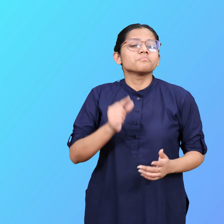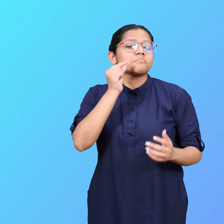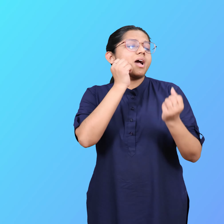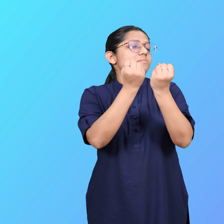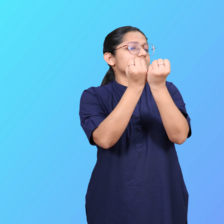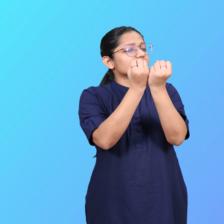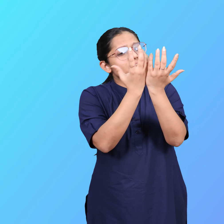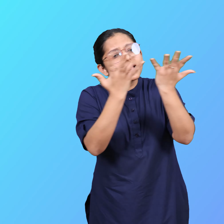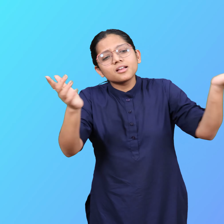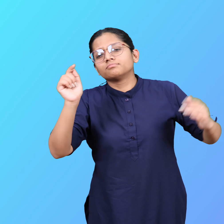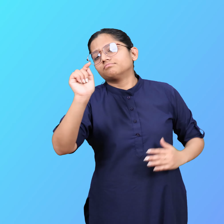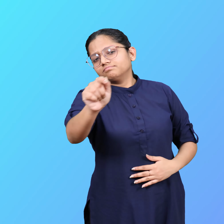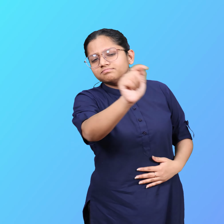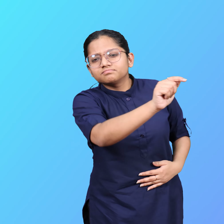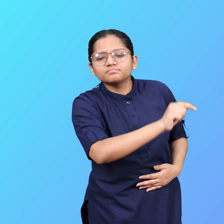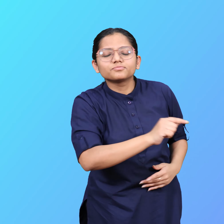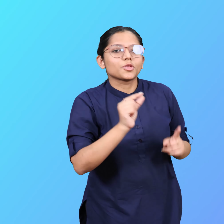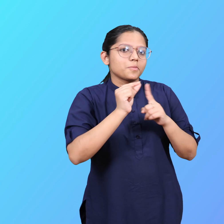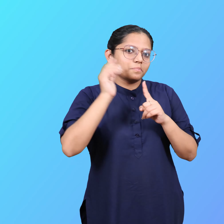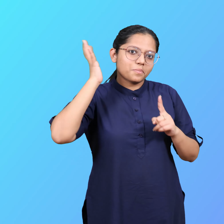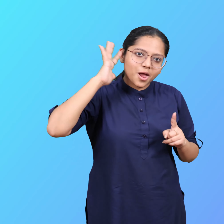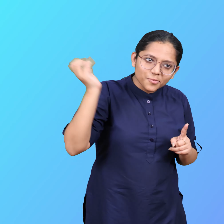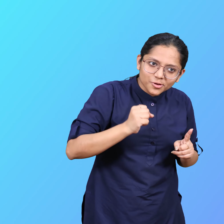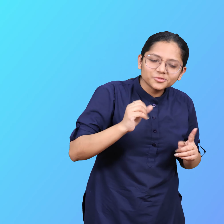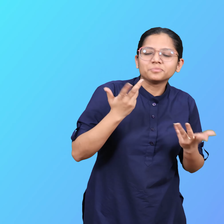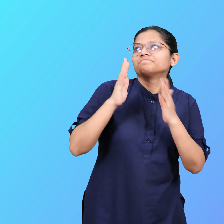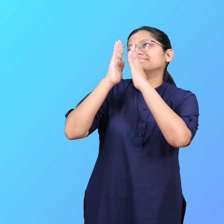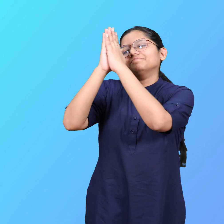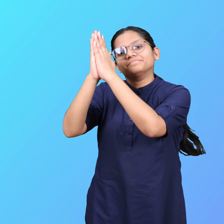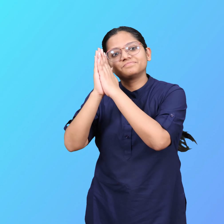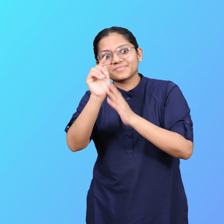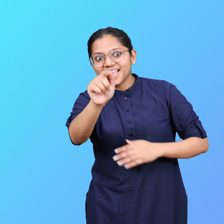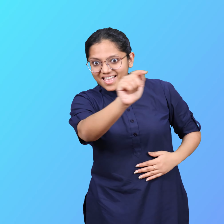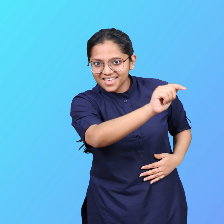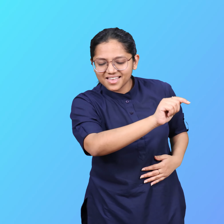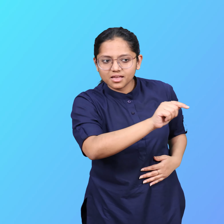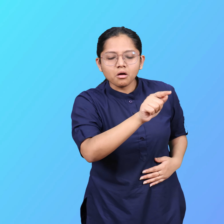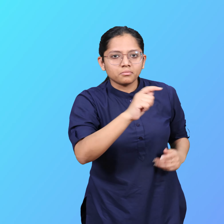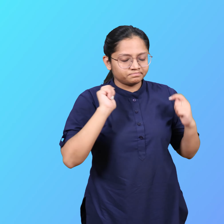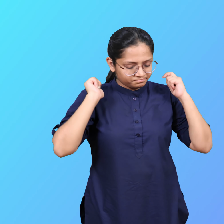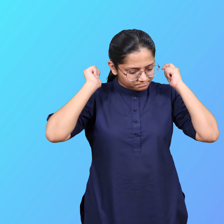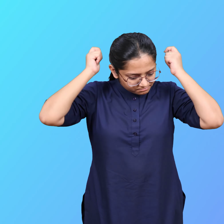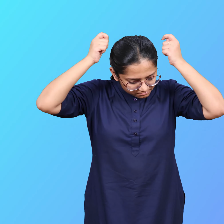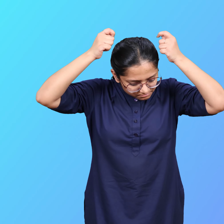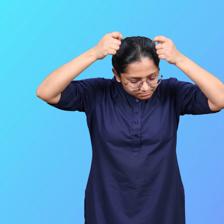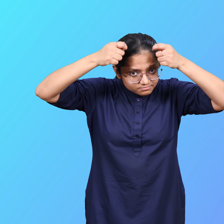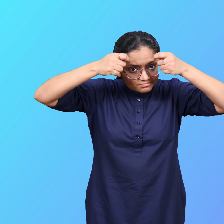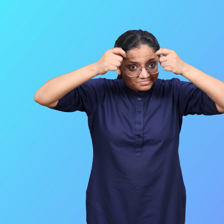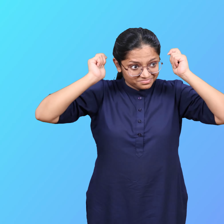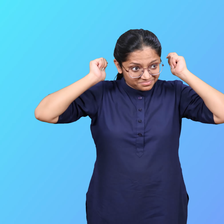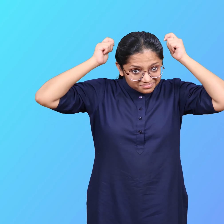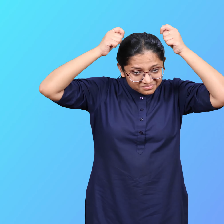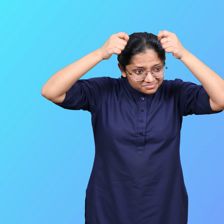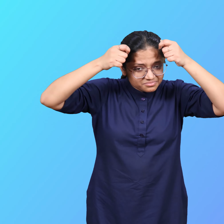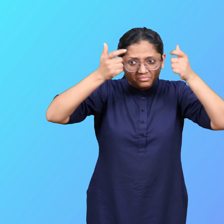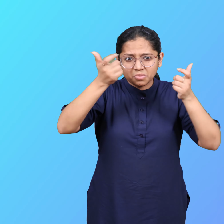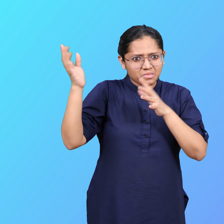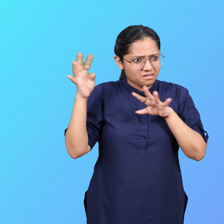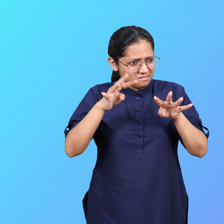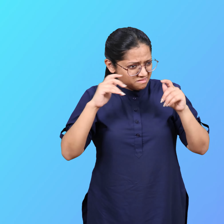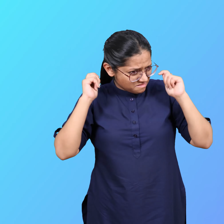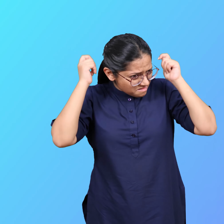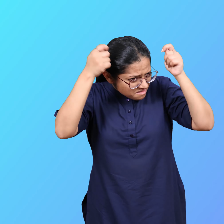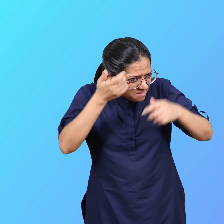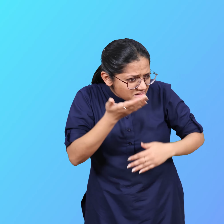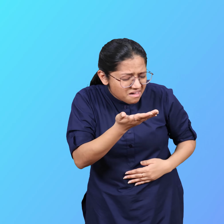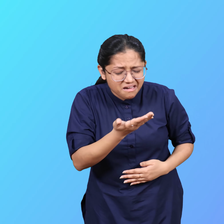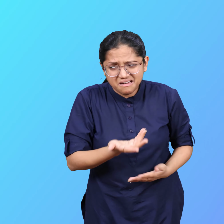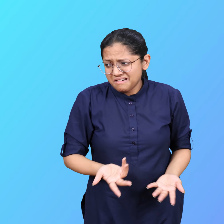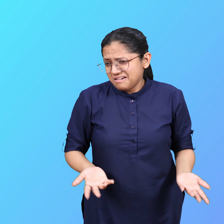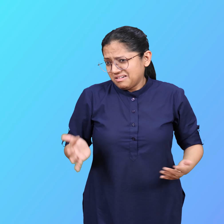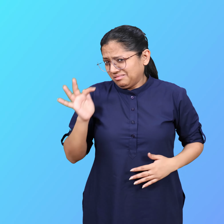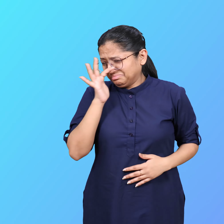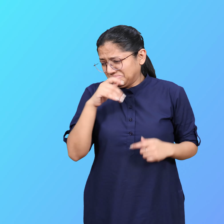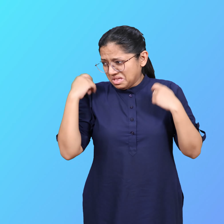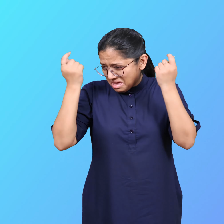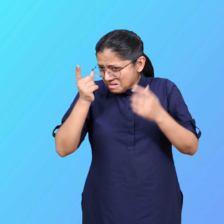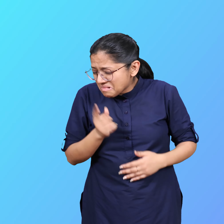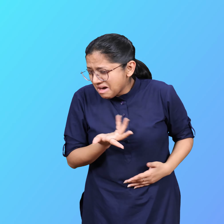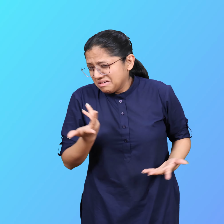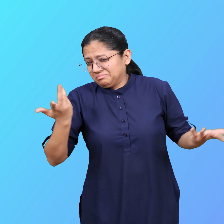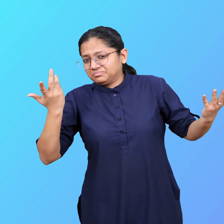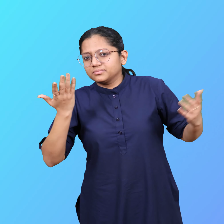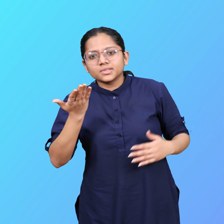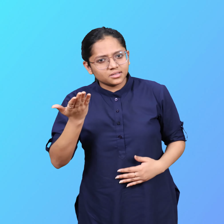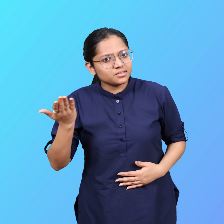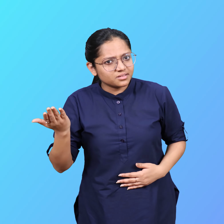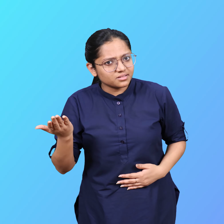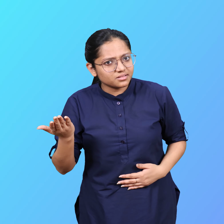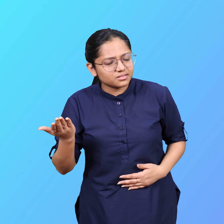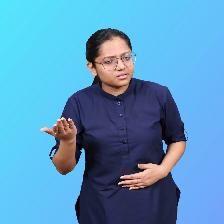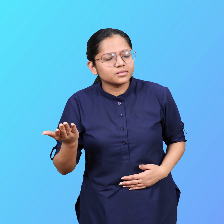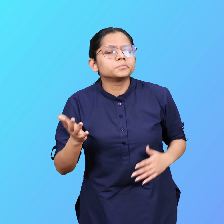Every man who prophesies or prays with his head covered brings shame to his head.